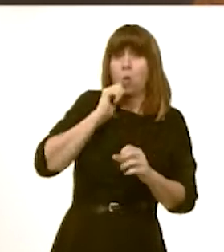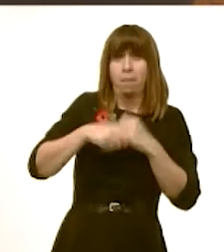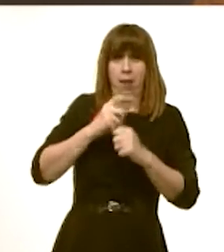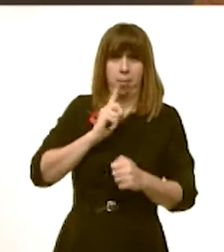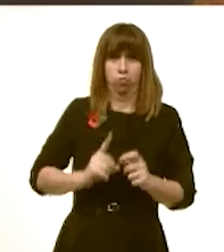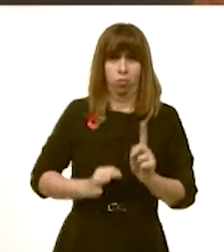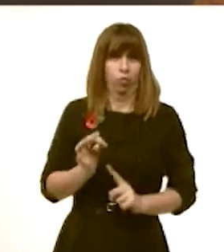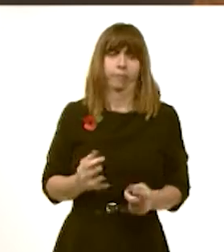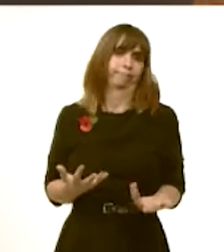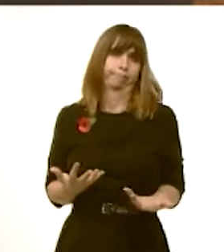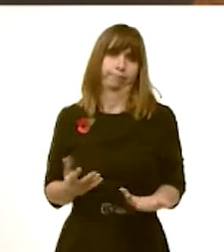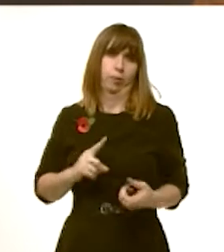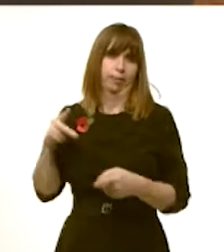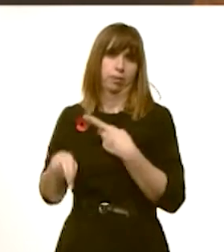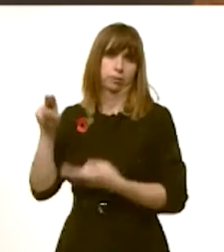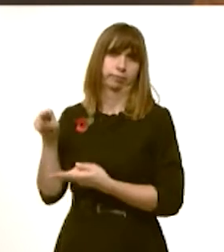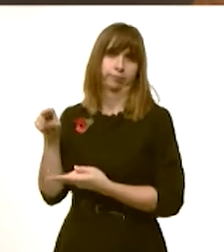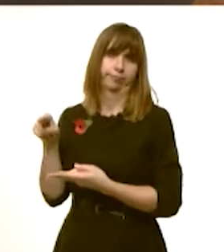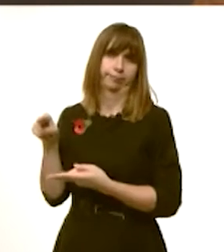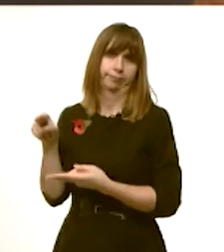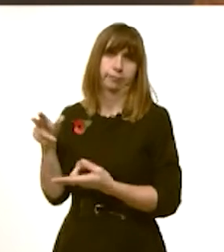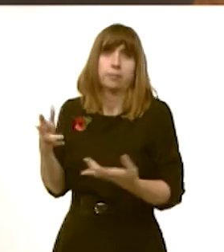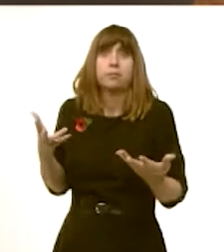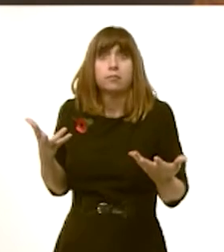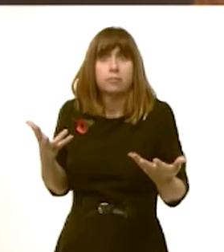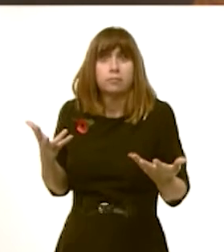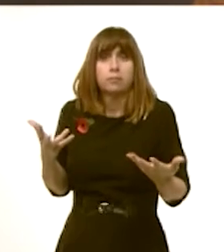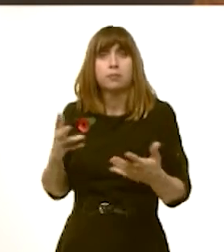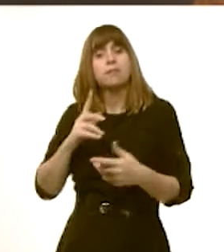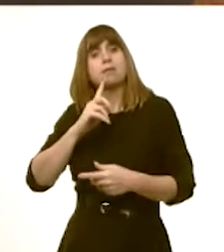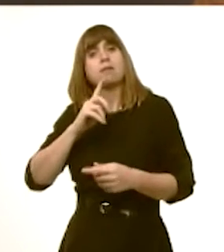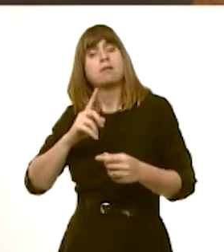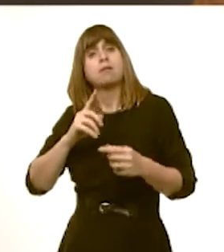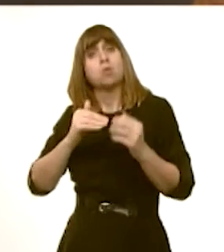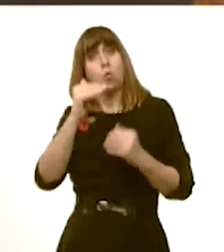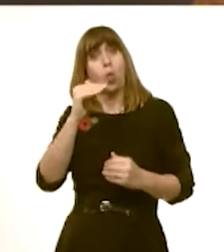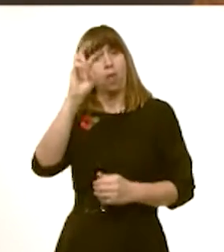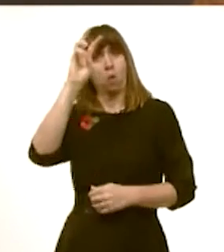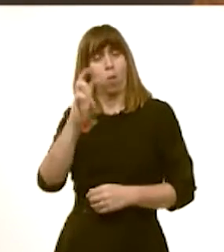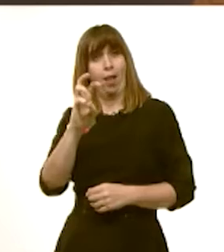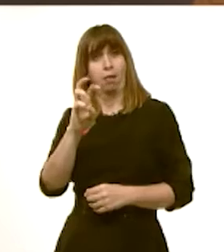Having said that, of course, the electrification of the north Wales main line is something